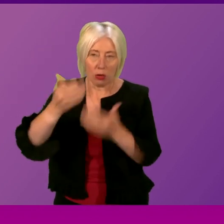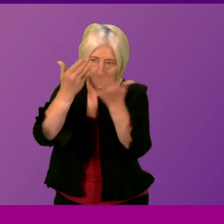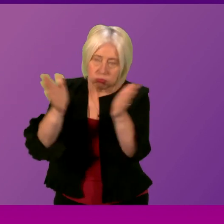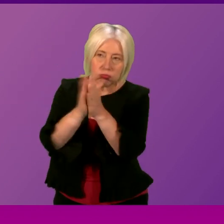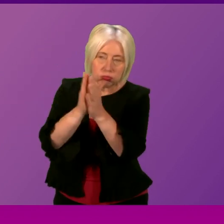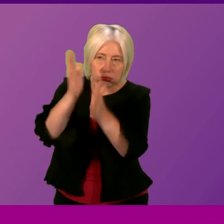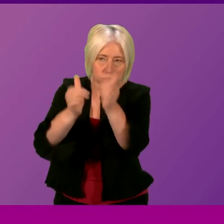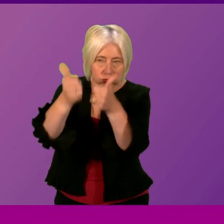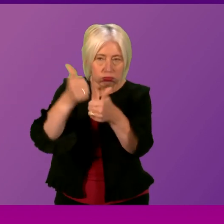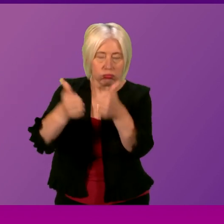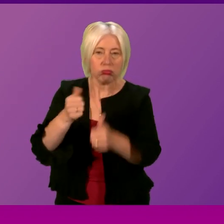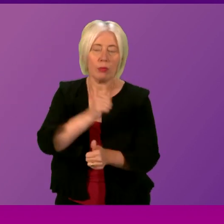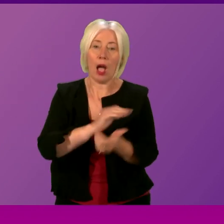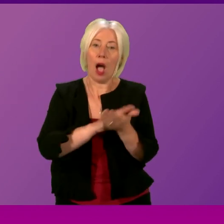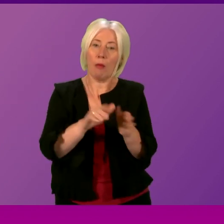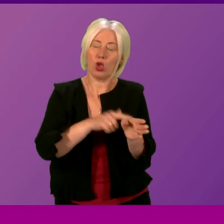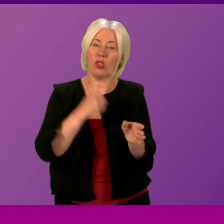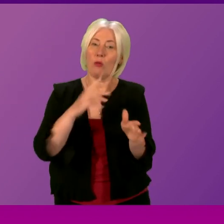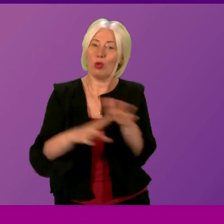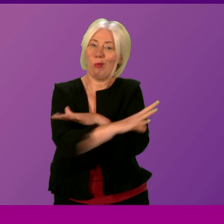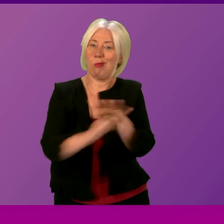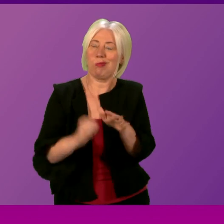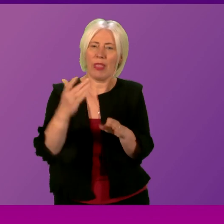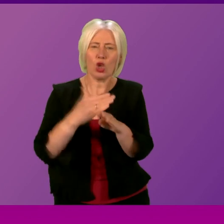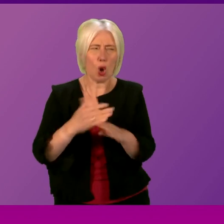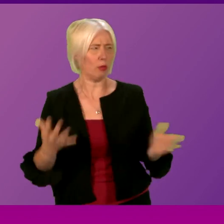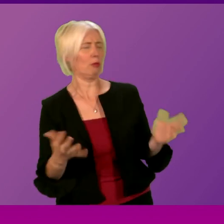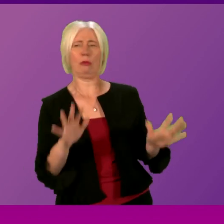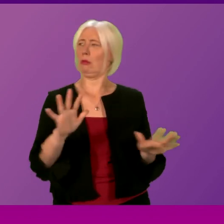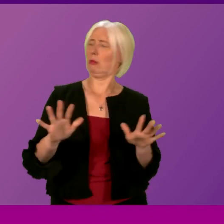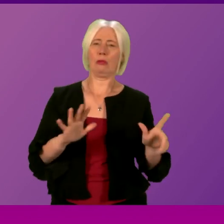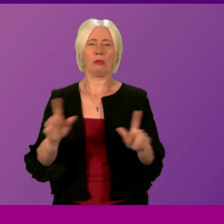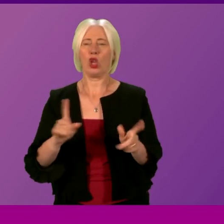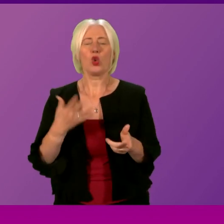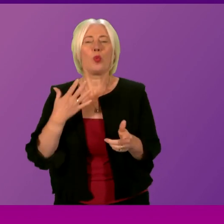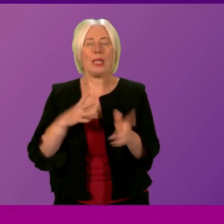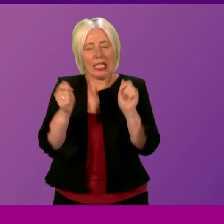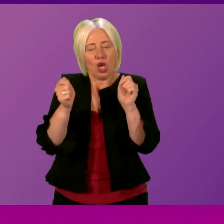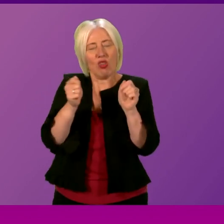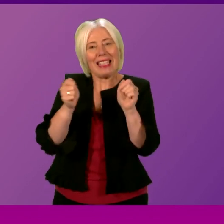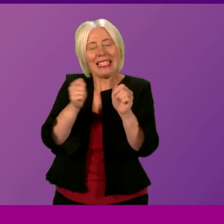and Humza Yousaf wants to take away their jobs. What we need is a sensible transition to create